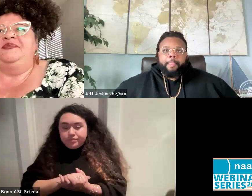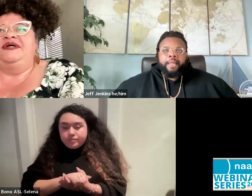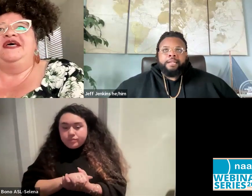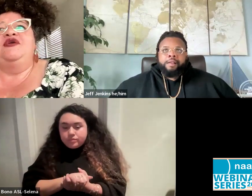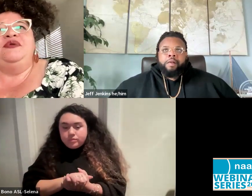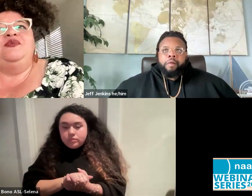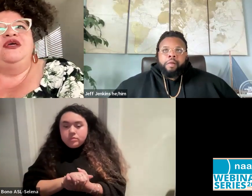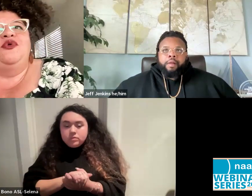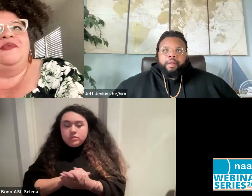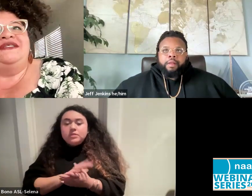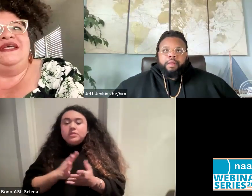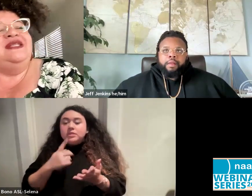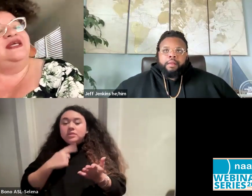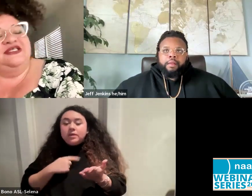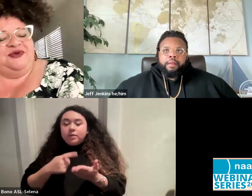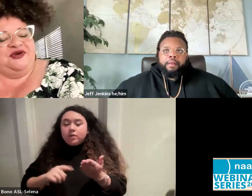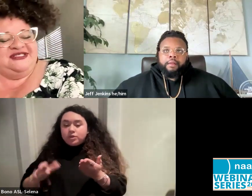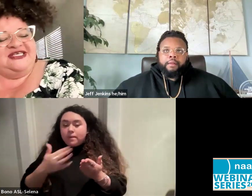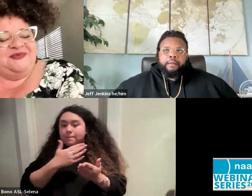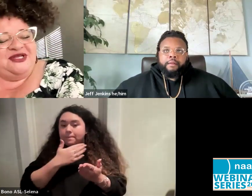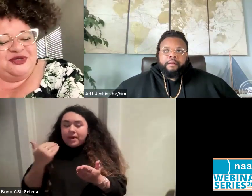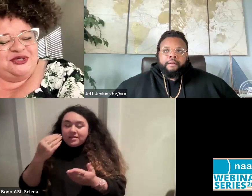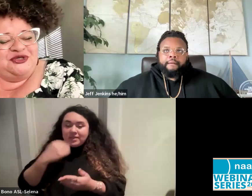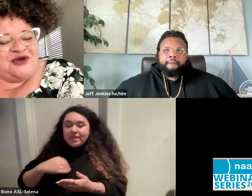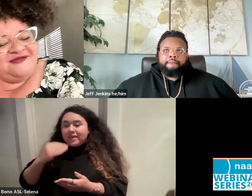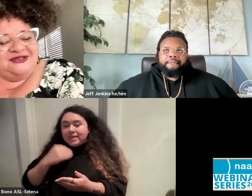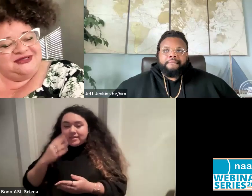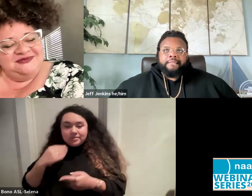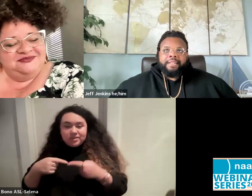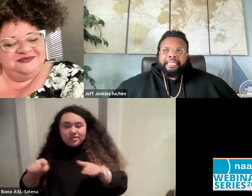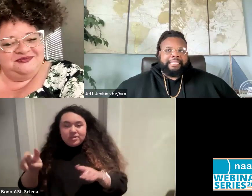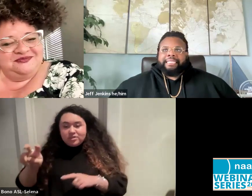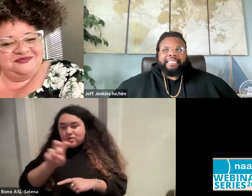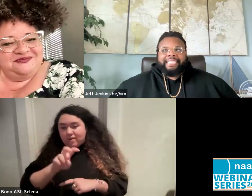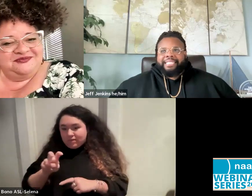But tell me what your best eating experience has been during your travels.